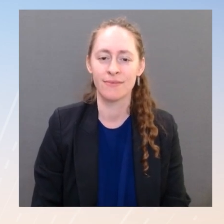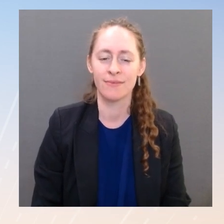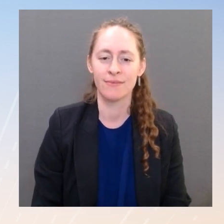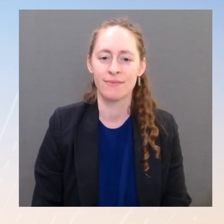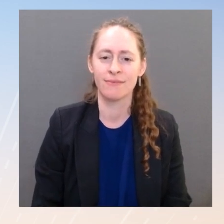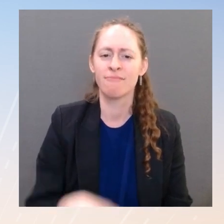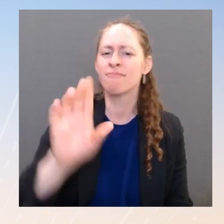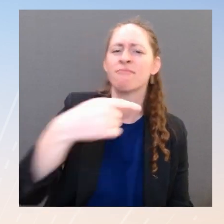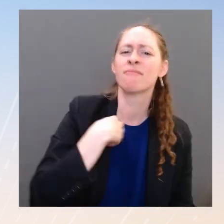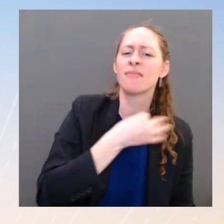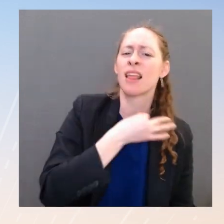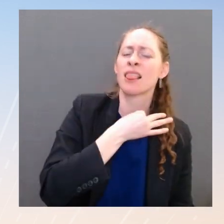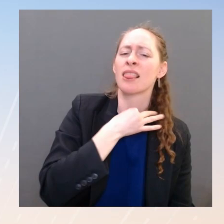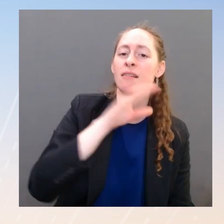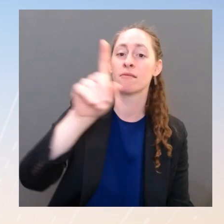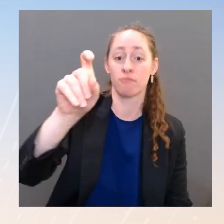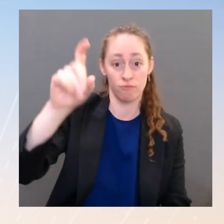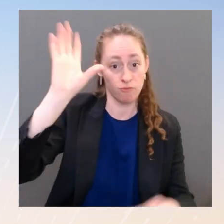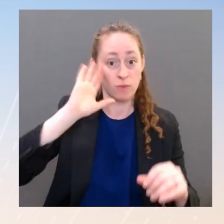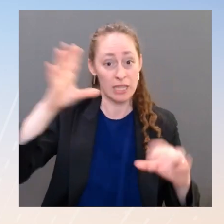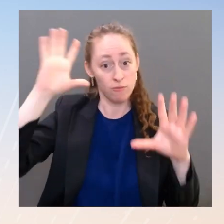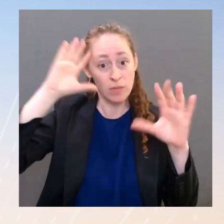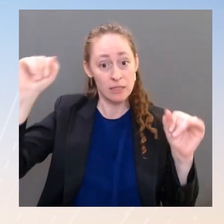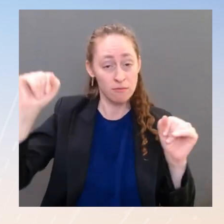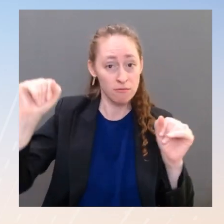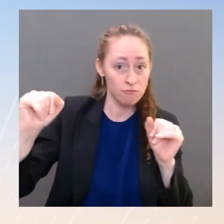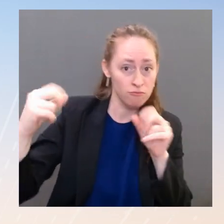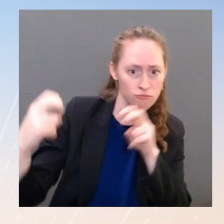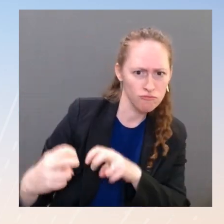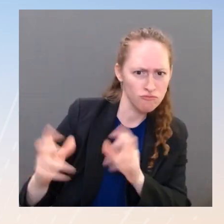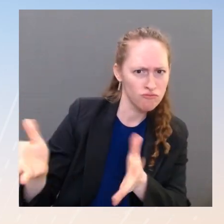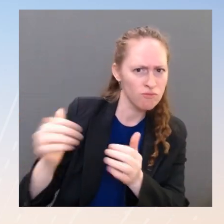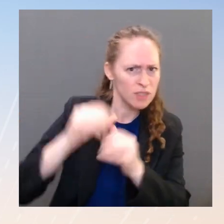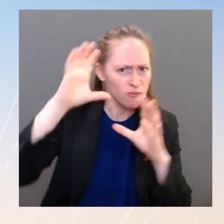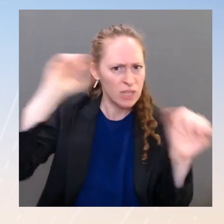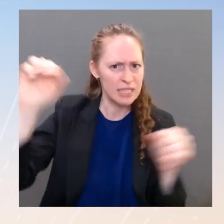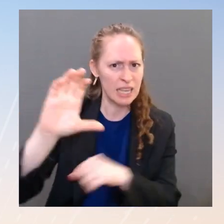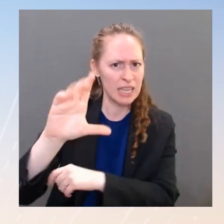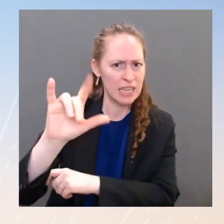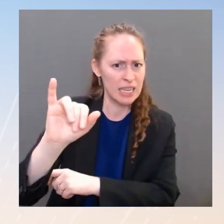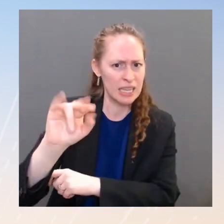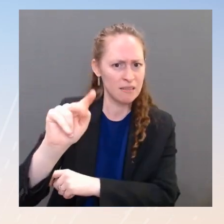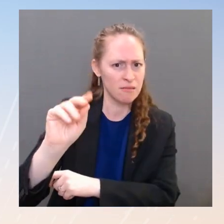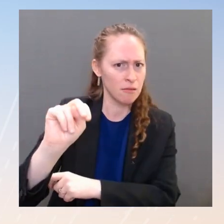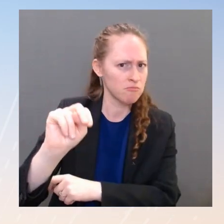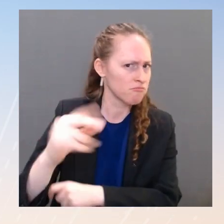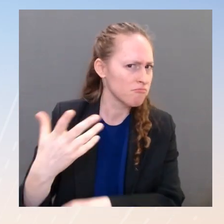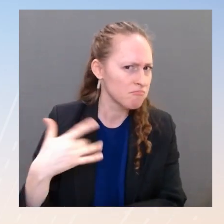But he spoke with him a couple of weeks ago. He's had a number of conversations with him over the course of time since his time in office,